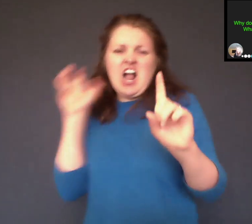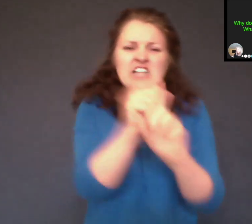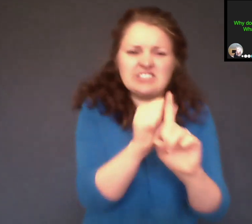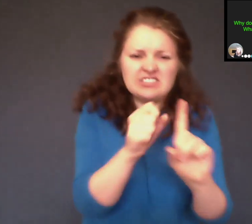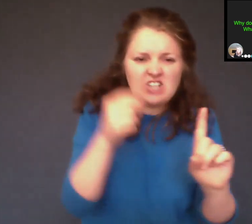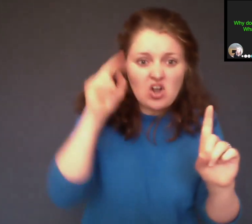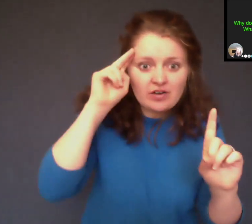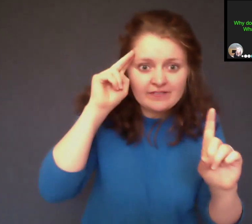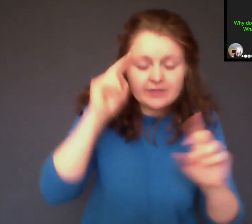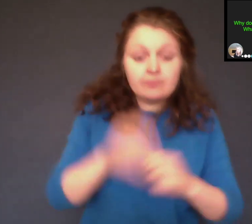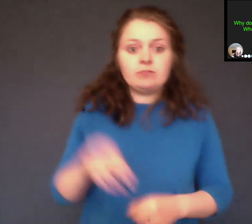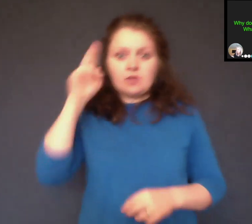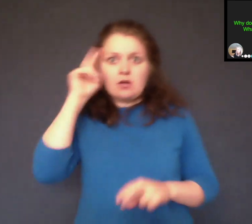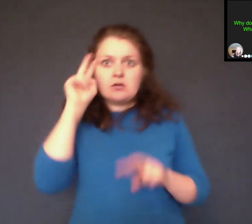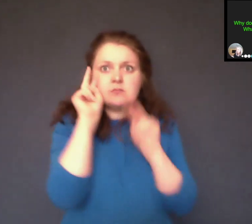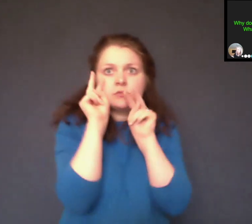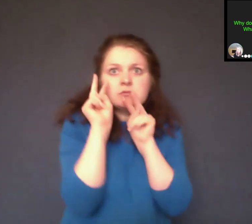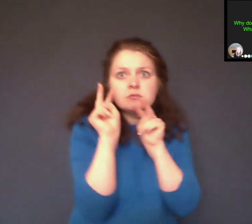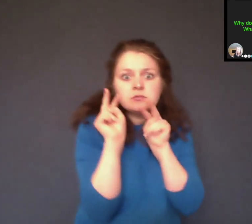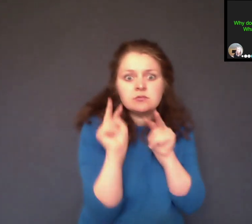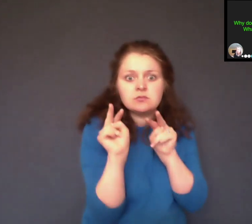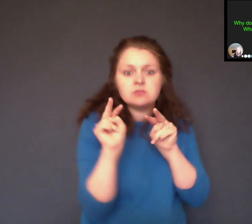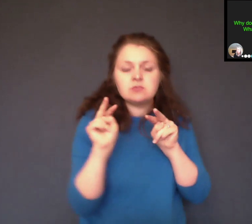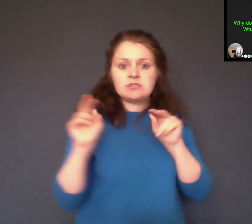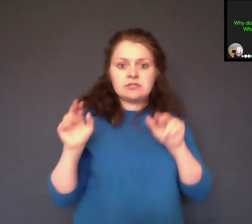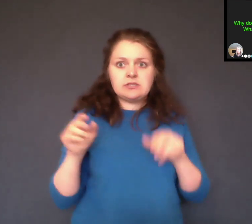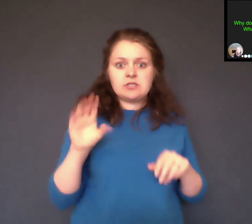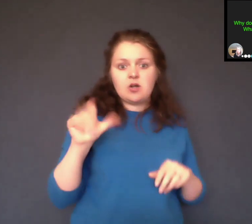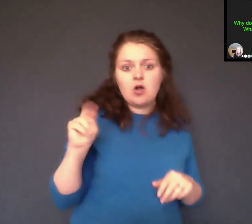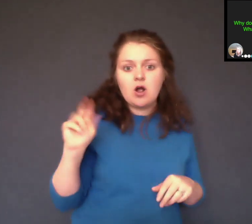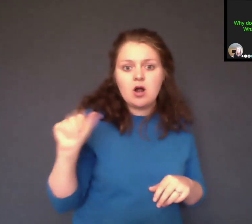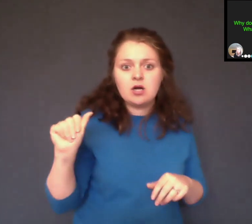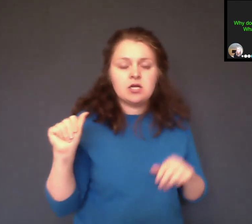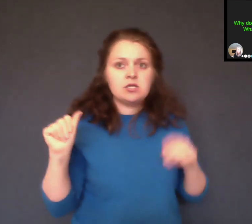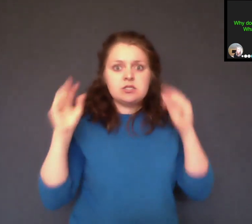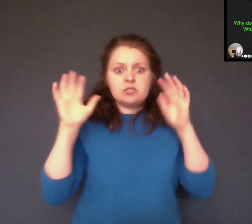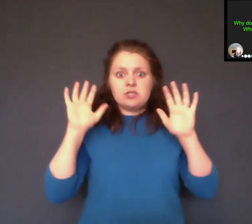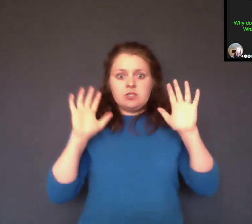harvey kept his eyes fixed upon the beast as he backed away his mind buzzing with questions where